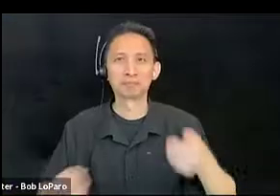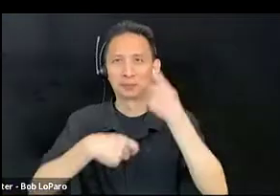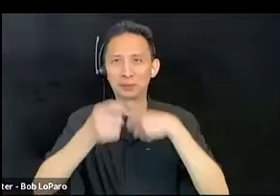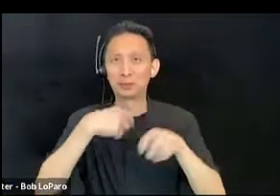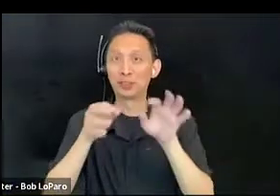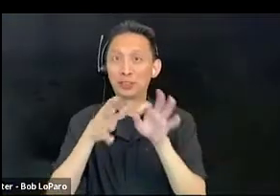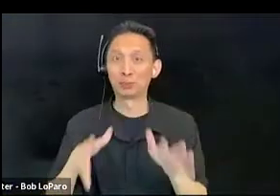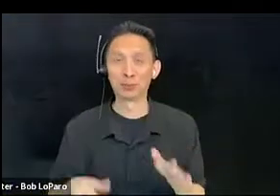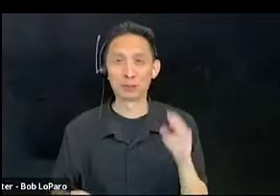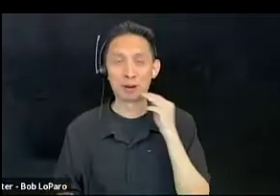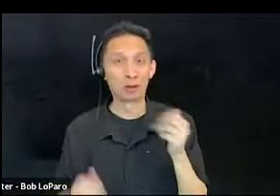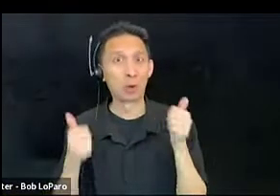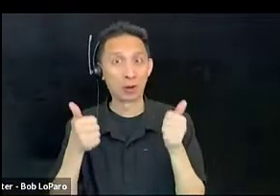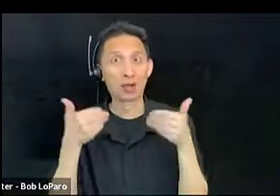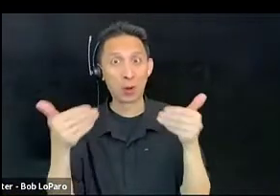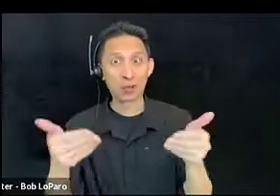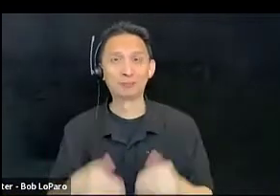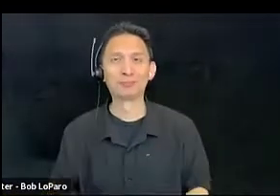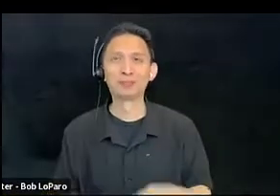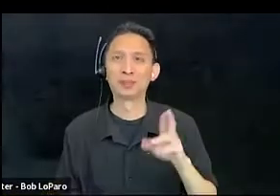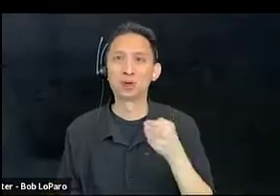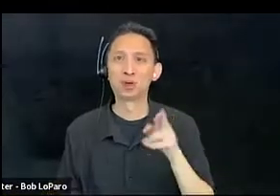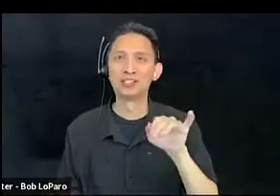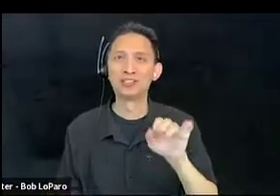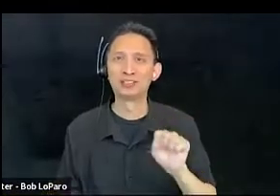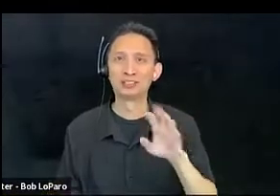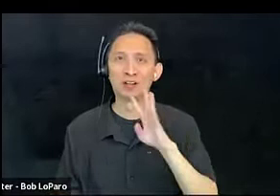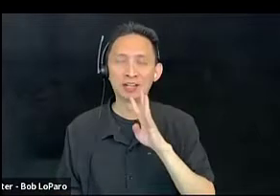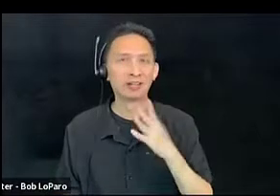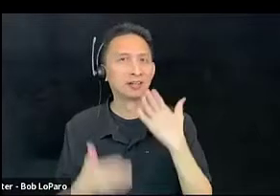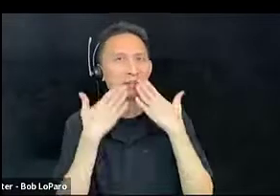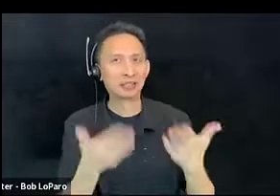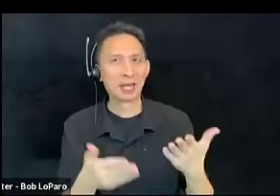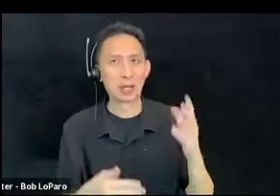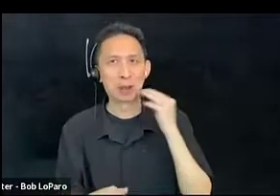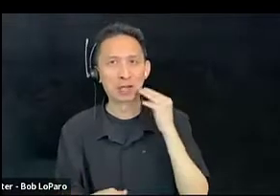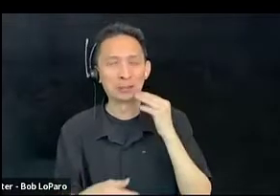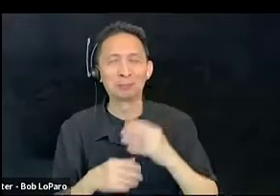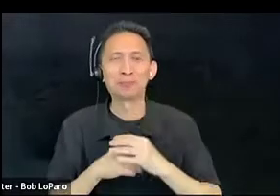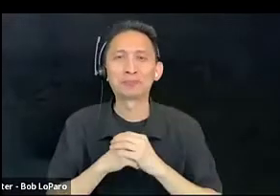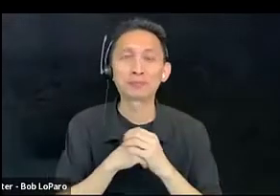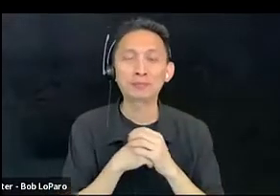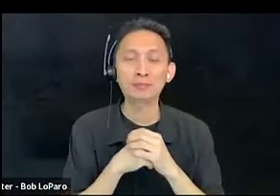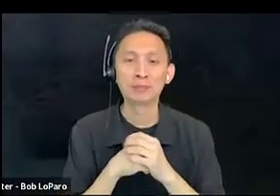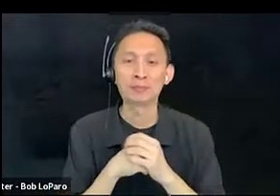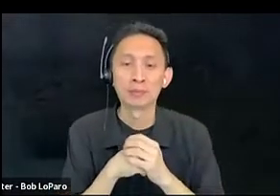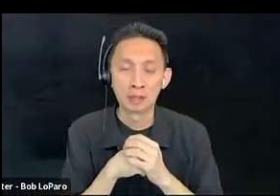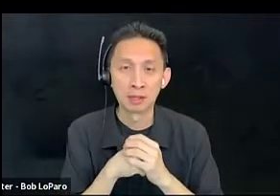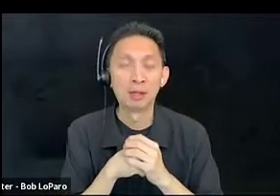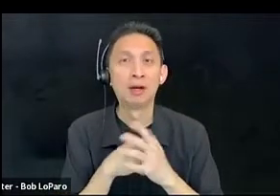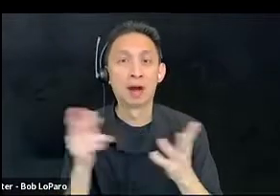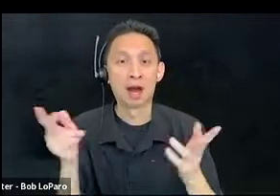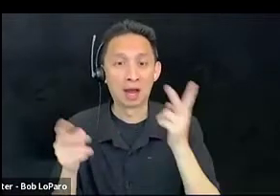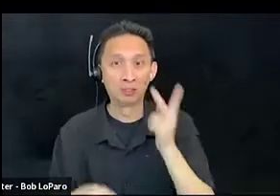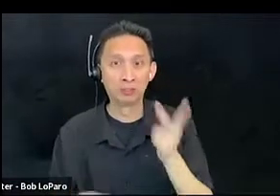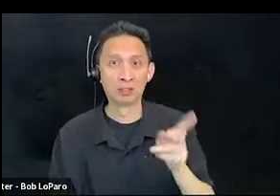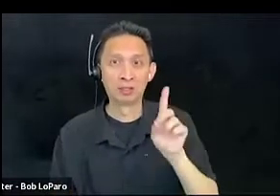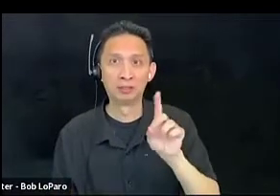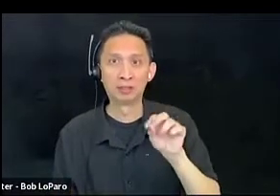You're good. Awesome. This is Chris. Thank you. Yes, absolutely. So, and I saw Donna also just put in the chat box